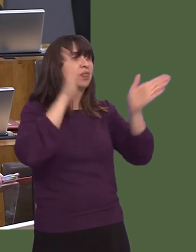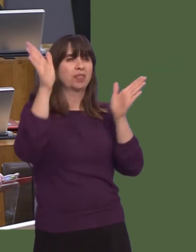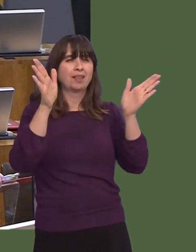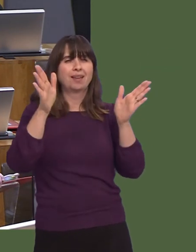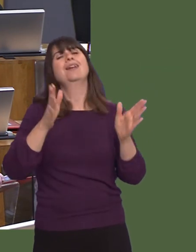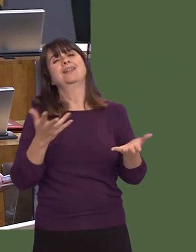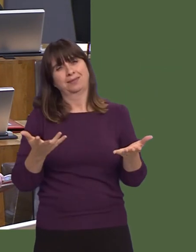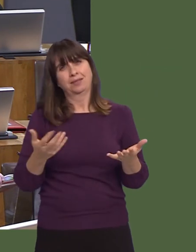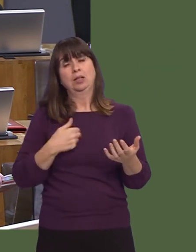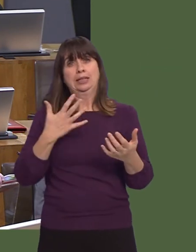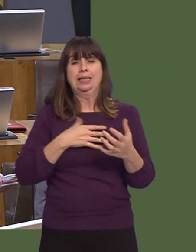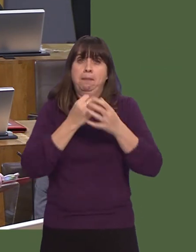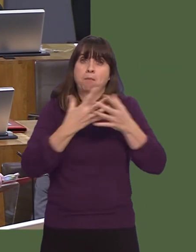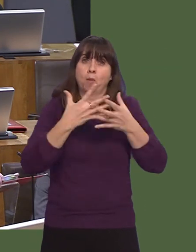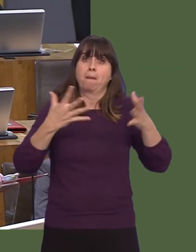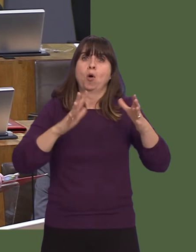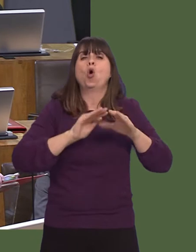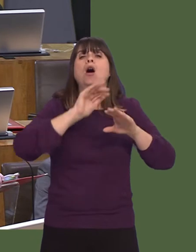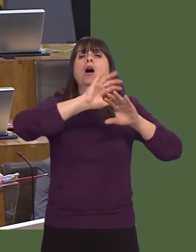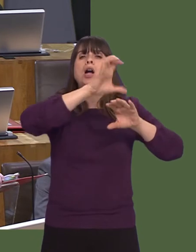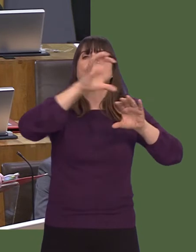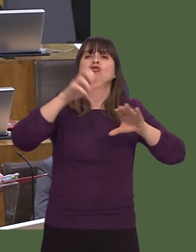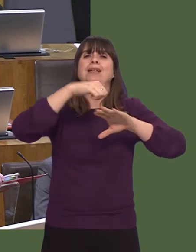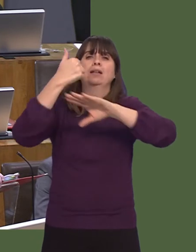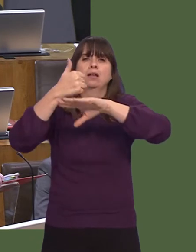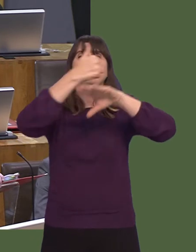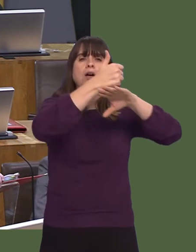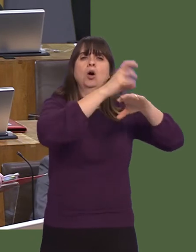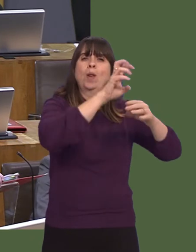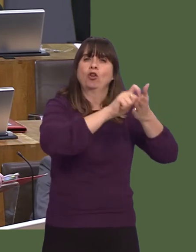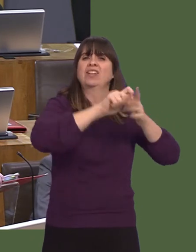to increase our presence in different countries around the world. That work is ongoing, and